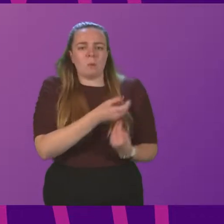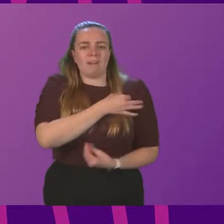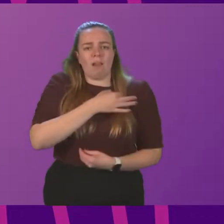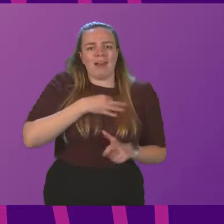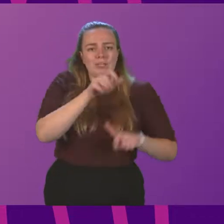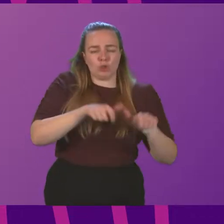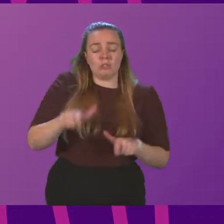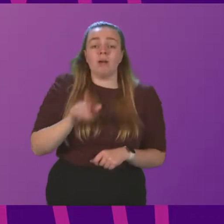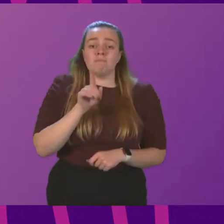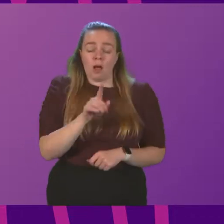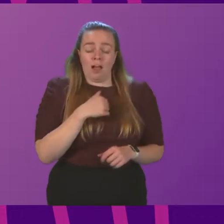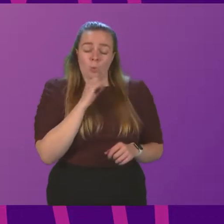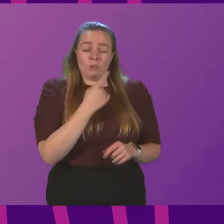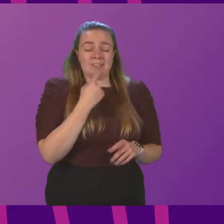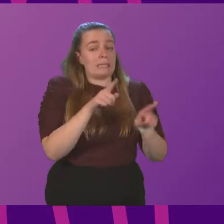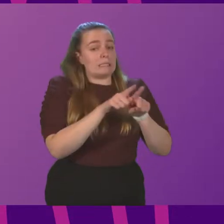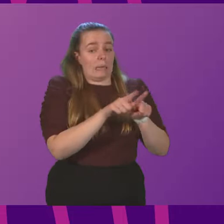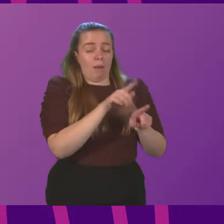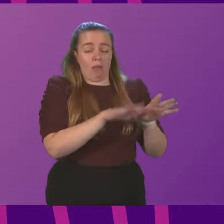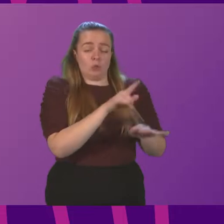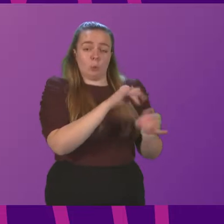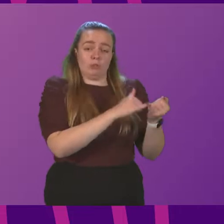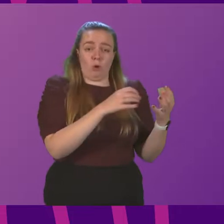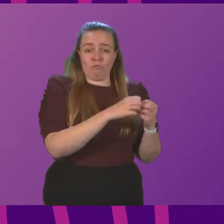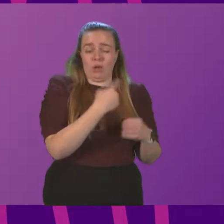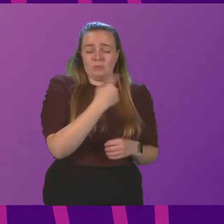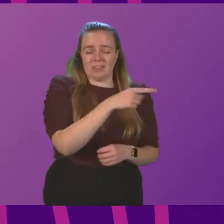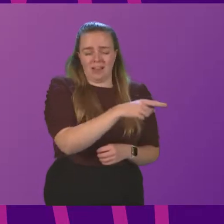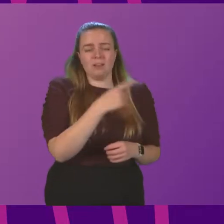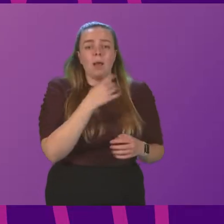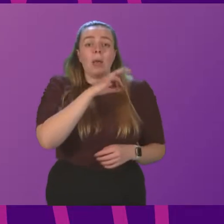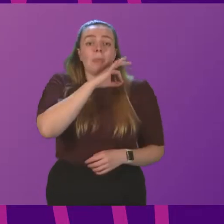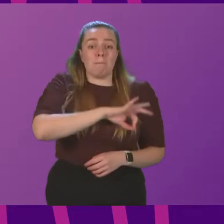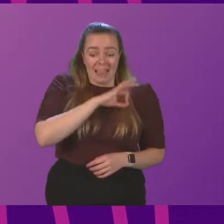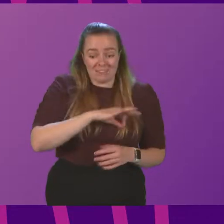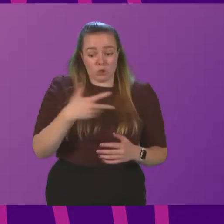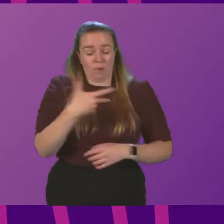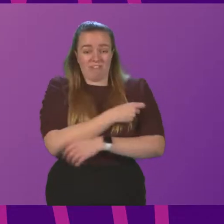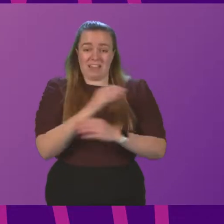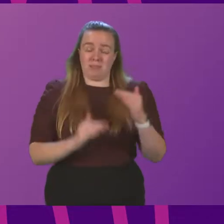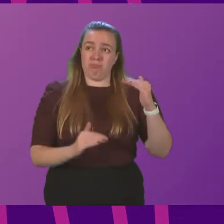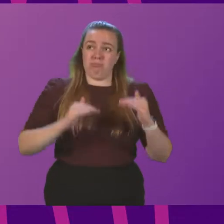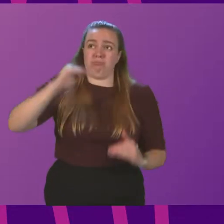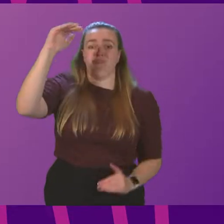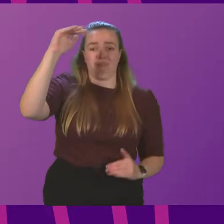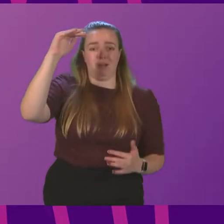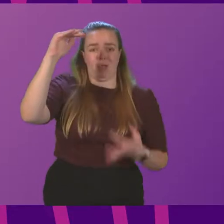As Siobhian Brown said, the benefits of vaccination far outweigh the